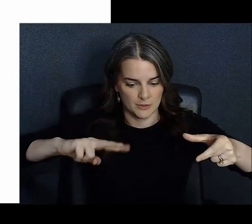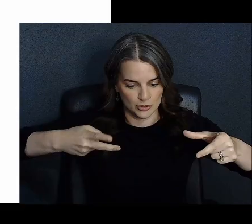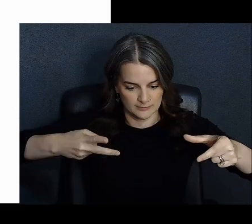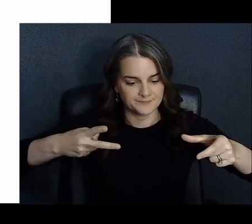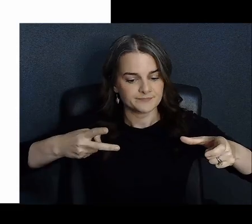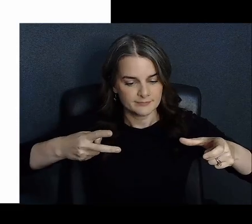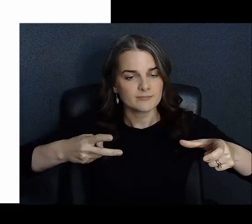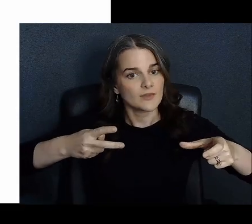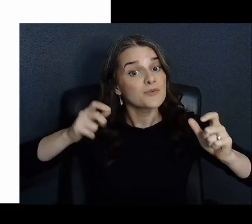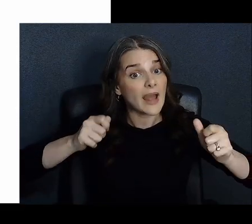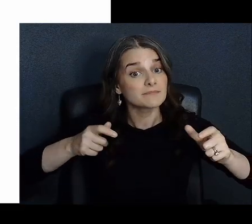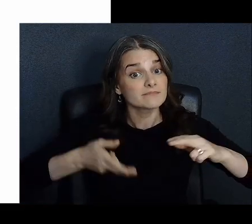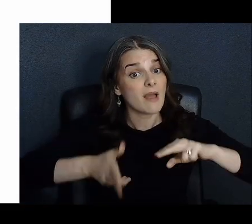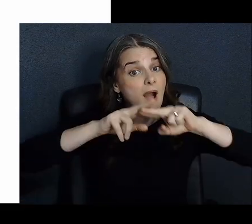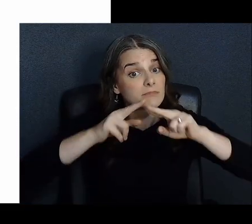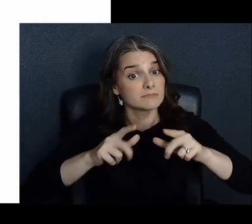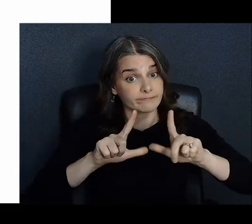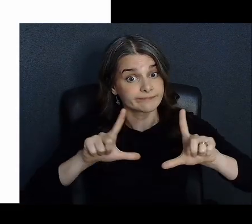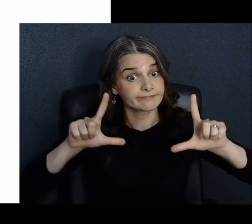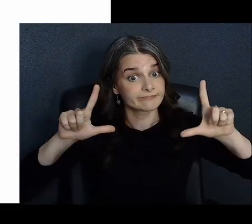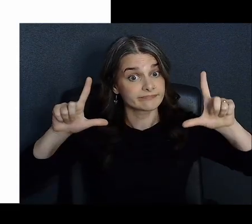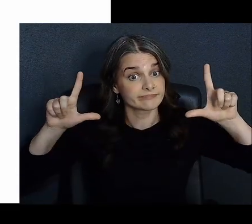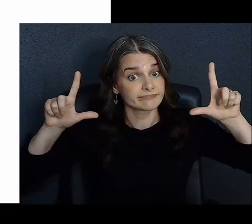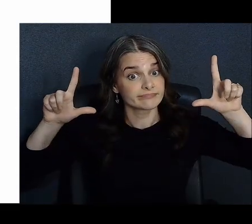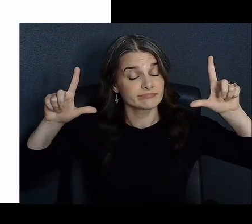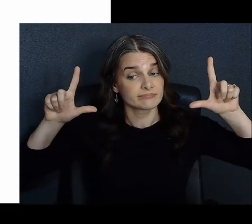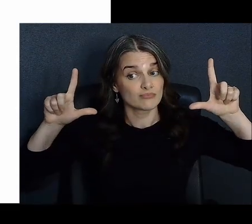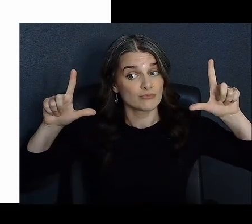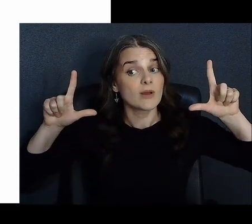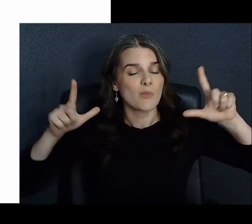by pressing one of the buttons that will increase it.